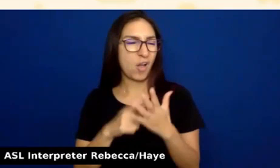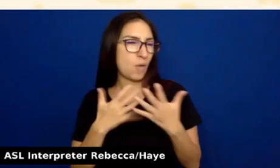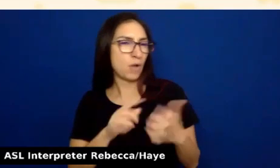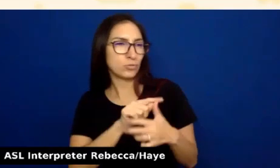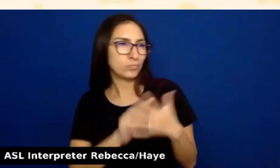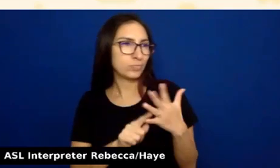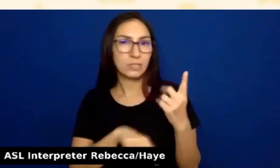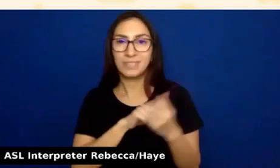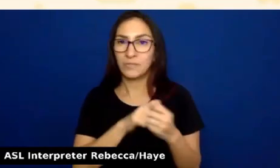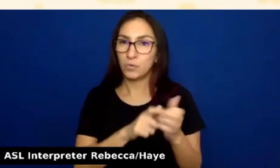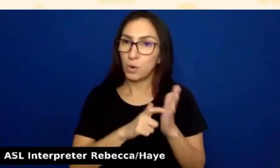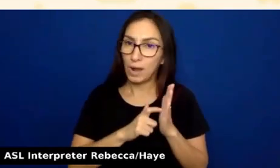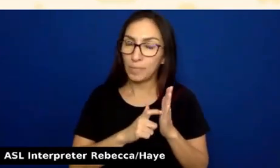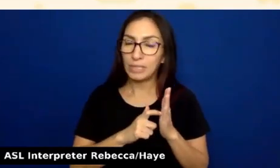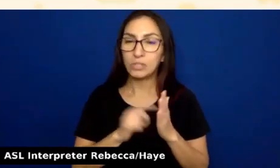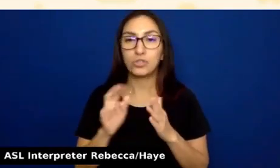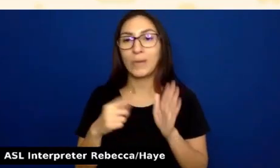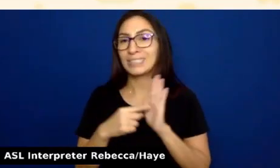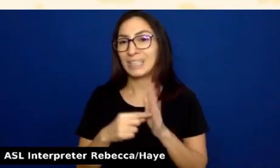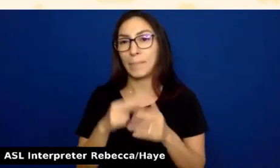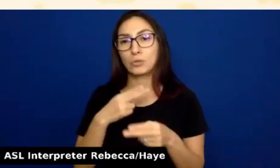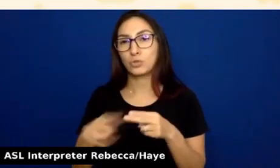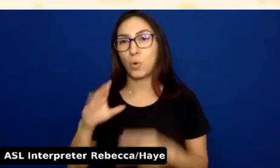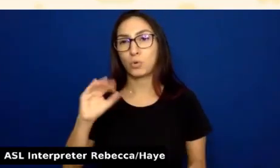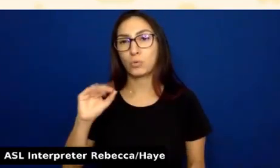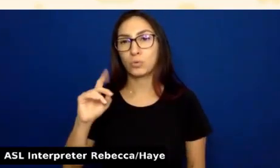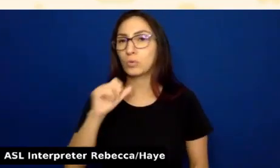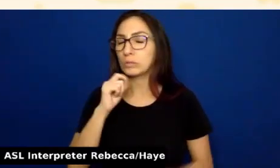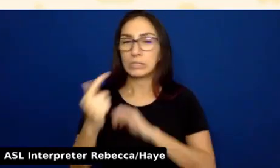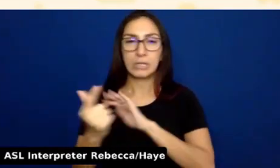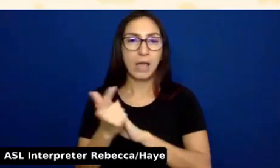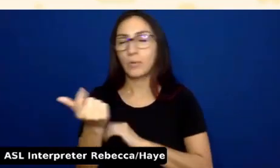For example, short codes are not allowed in any themes in the repository.